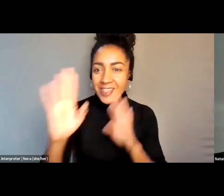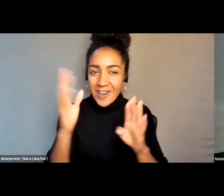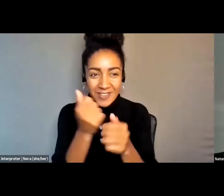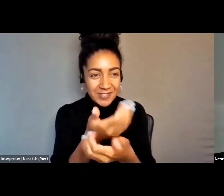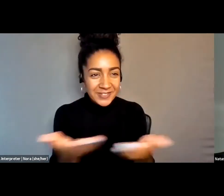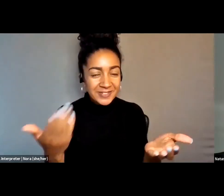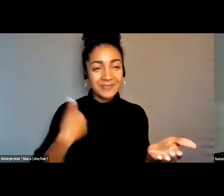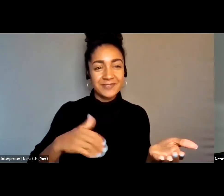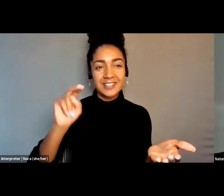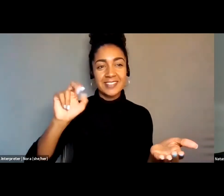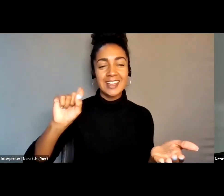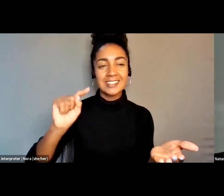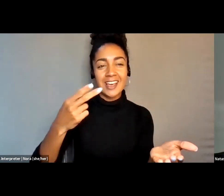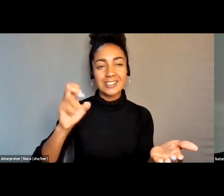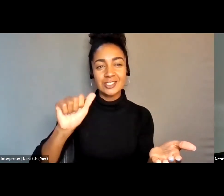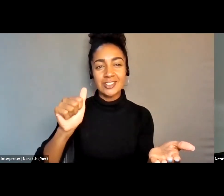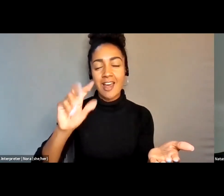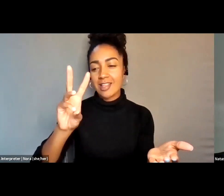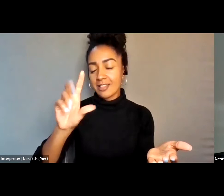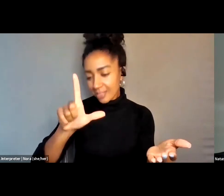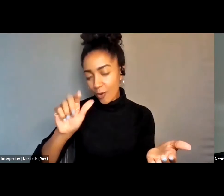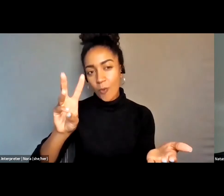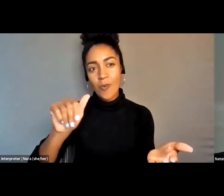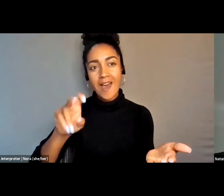I am happy to be here and I'm so excited to be moderating, this